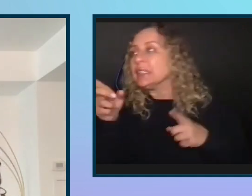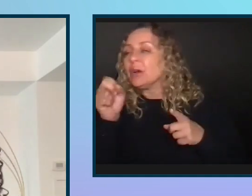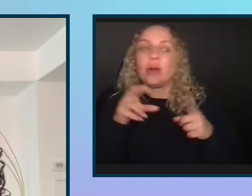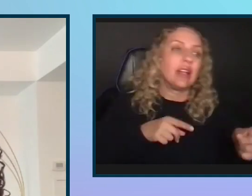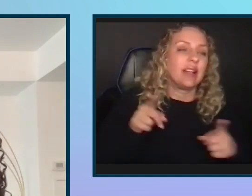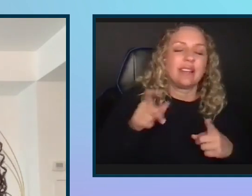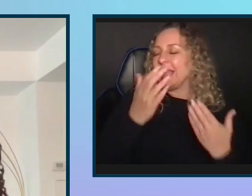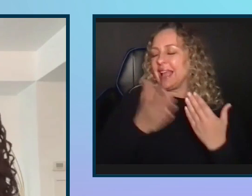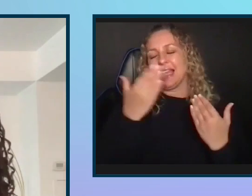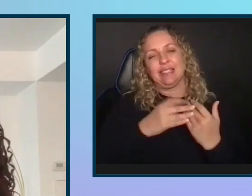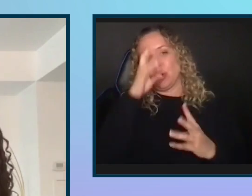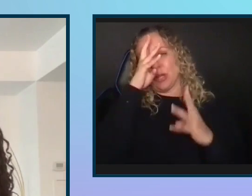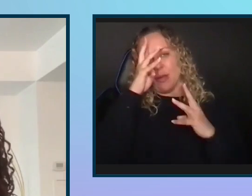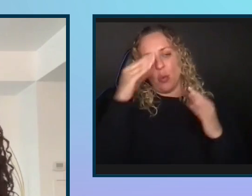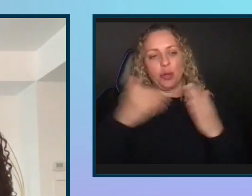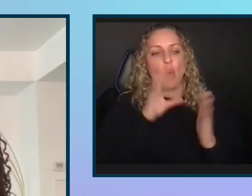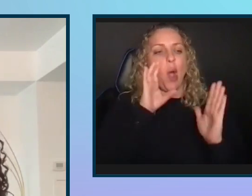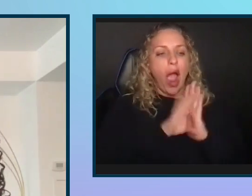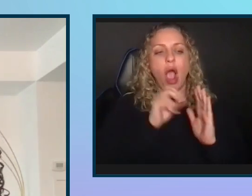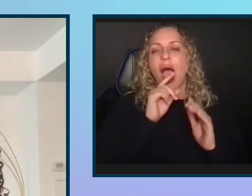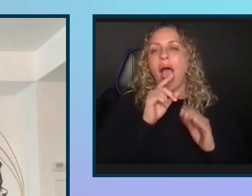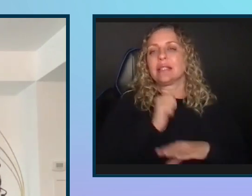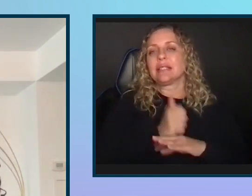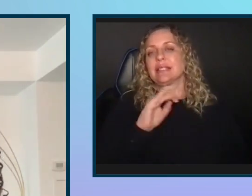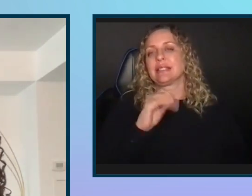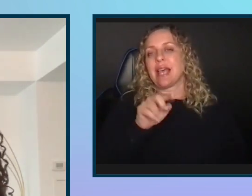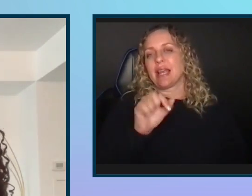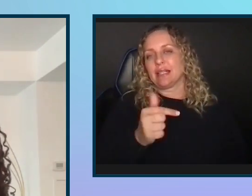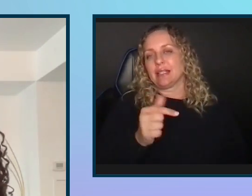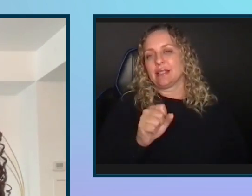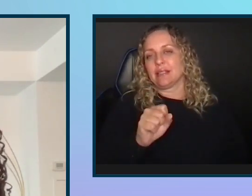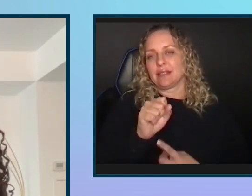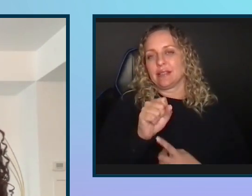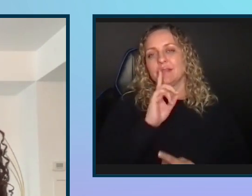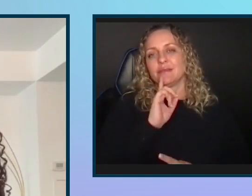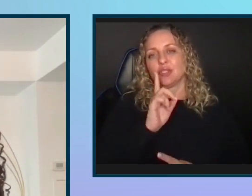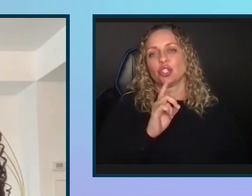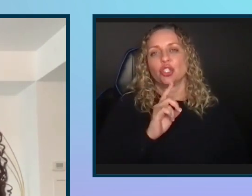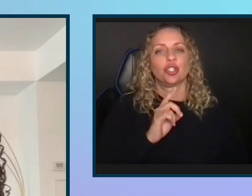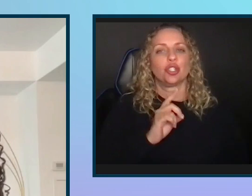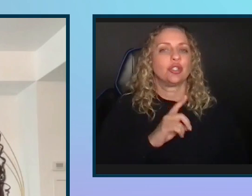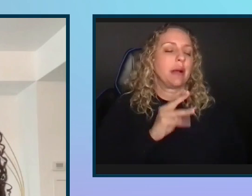with new icons and like settings for sure. So here we go I think that's a great, you know,